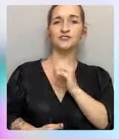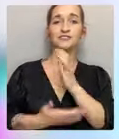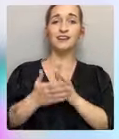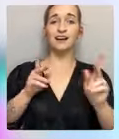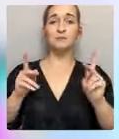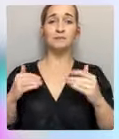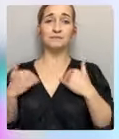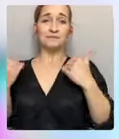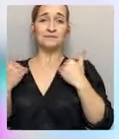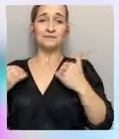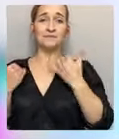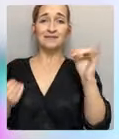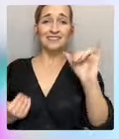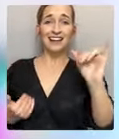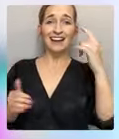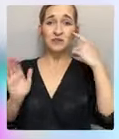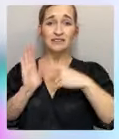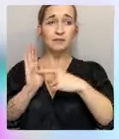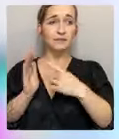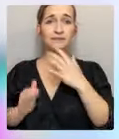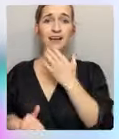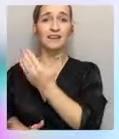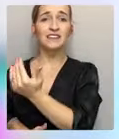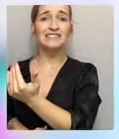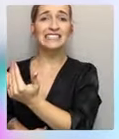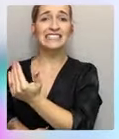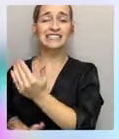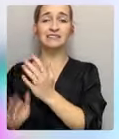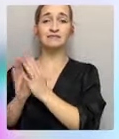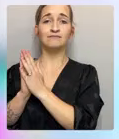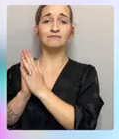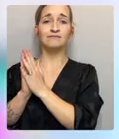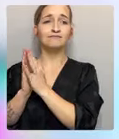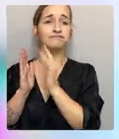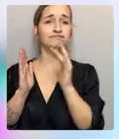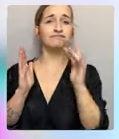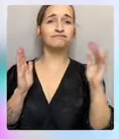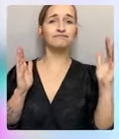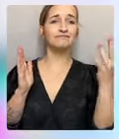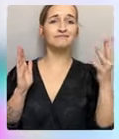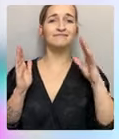we had people who were very young, like, you know, 15-year-olds or,